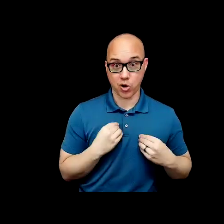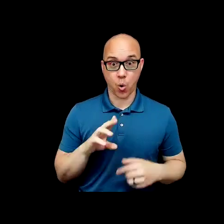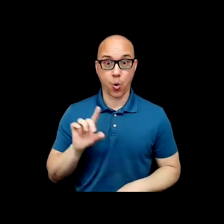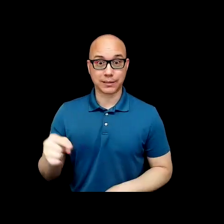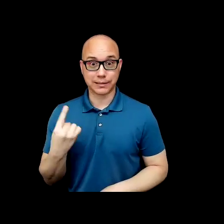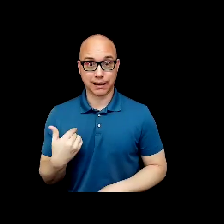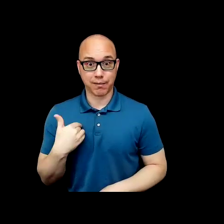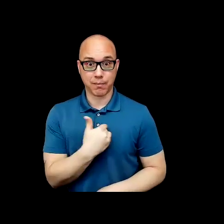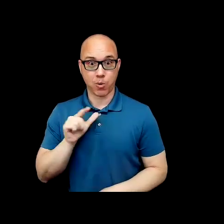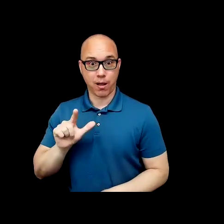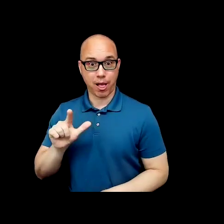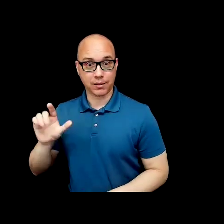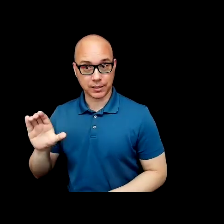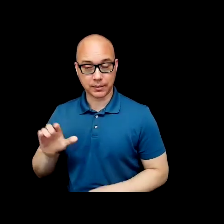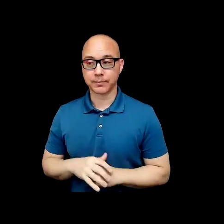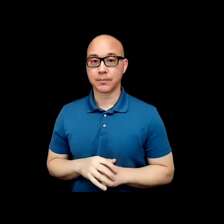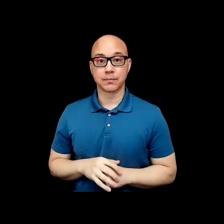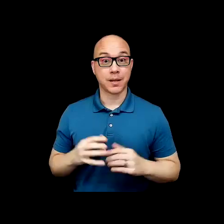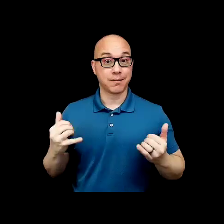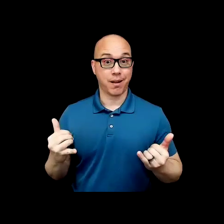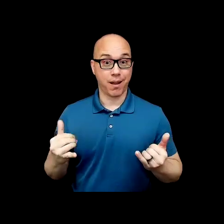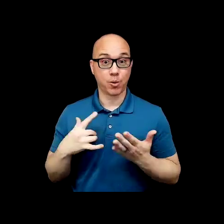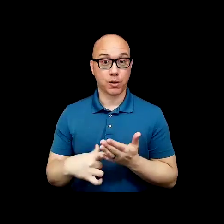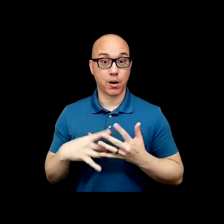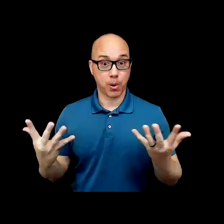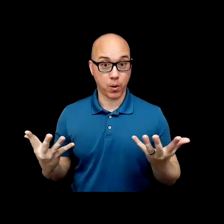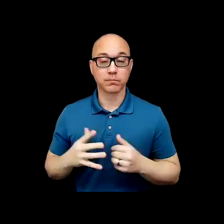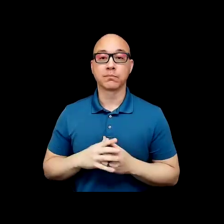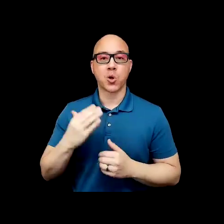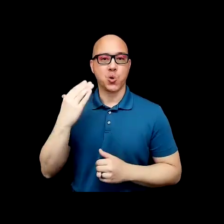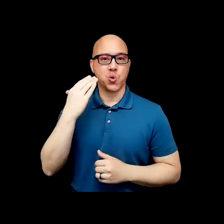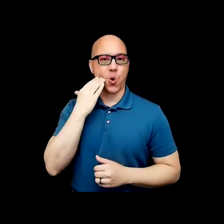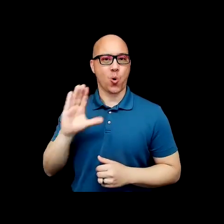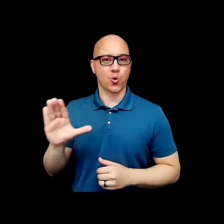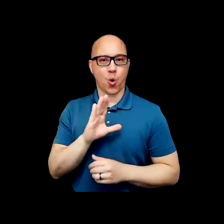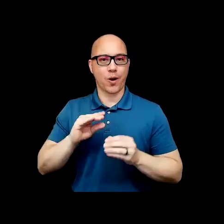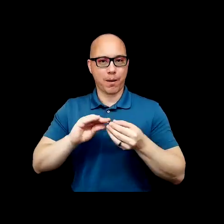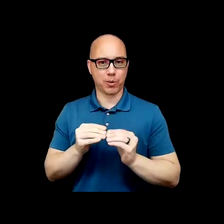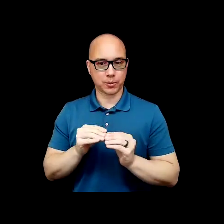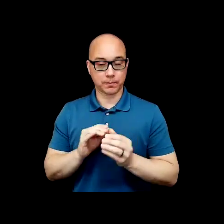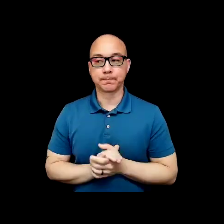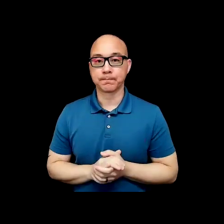Now we need to talk about knowing your numbers. Now that we walked through how your business is